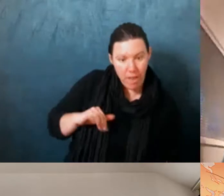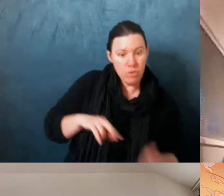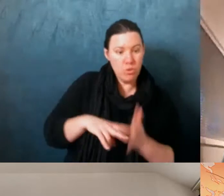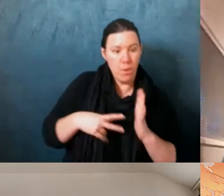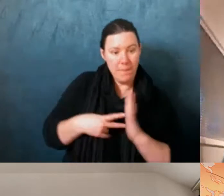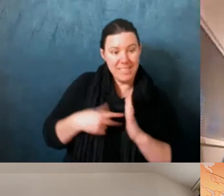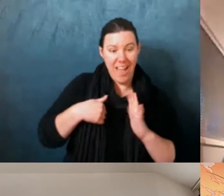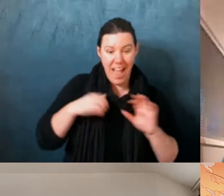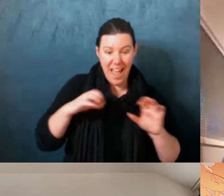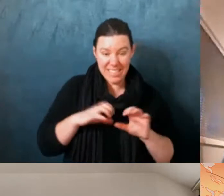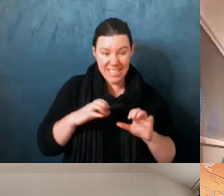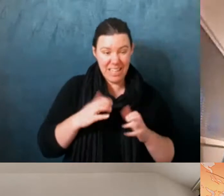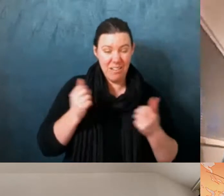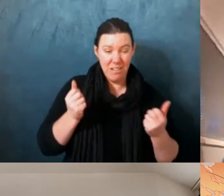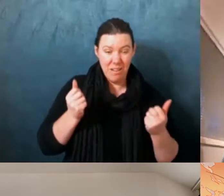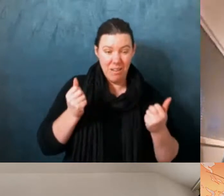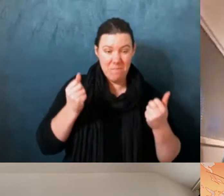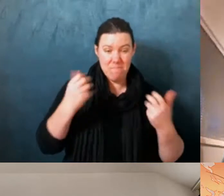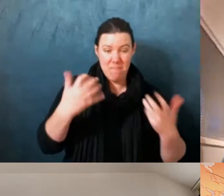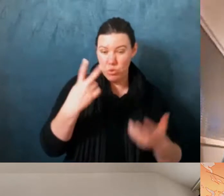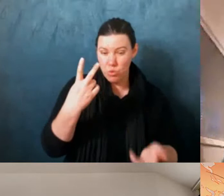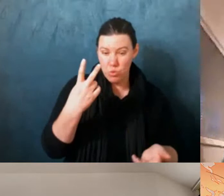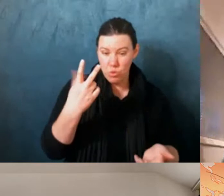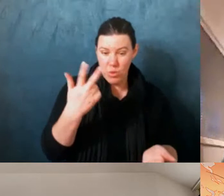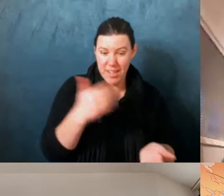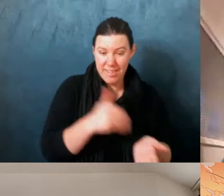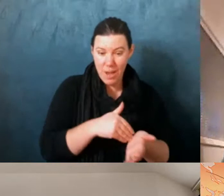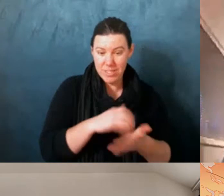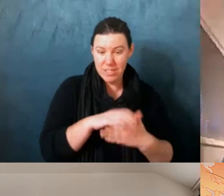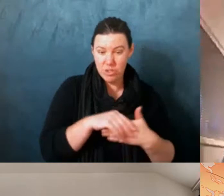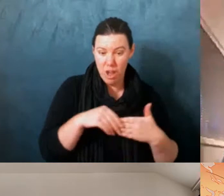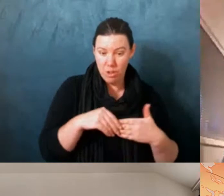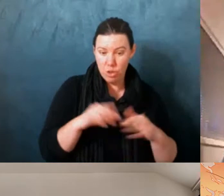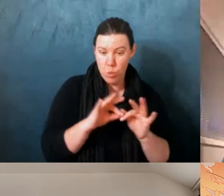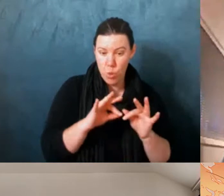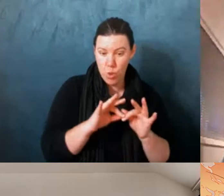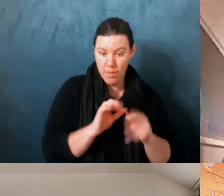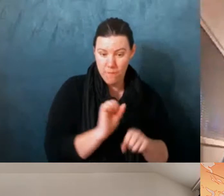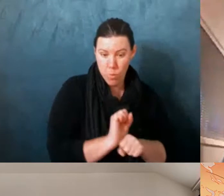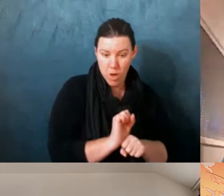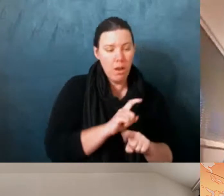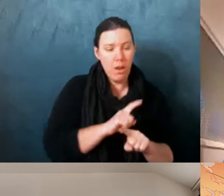And I got paid $200 for what I did. So all of the doctors have quit dispensing glasses